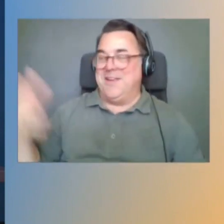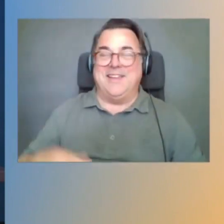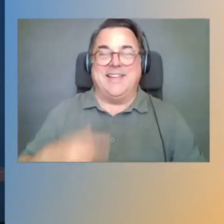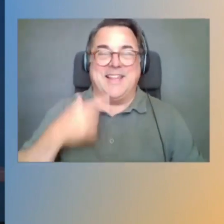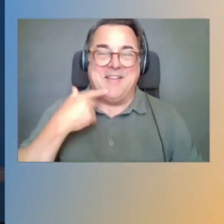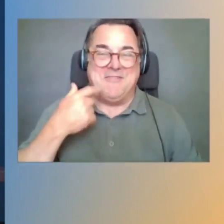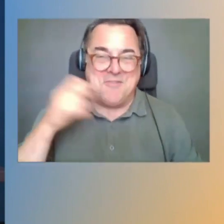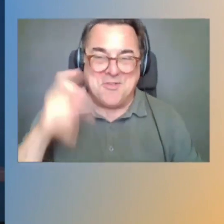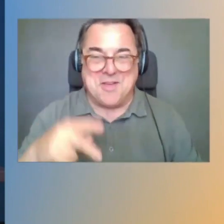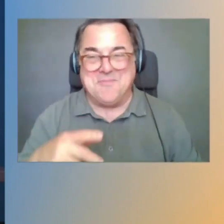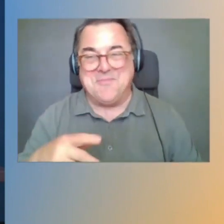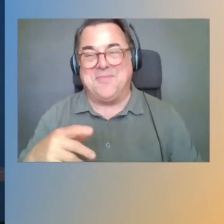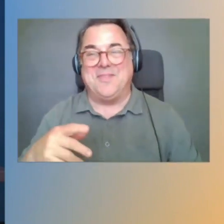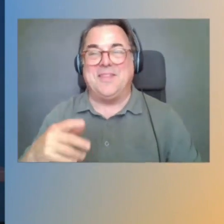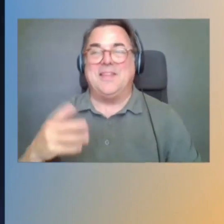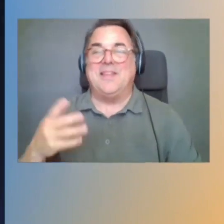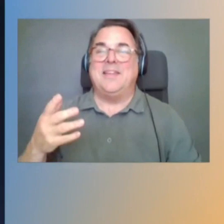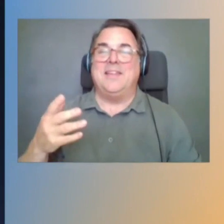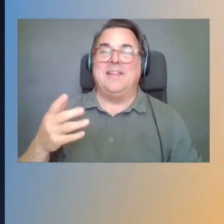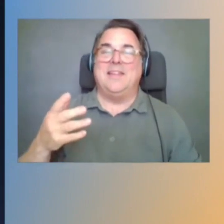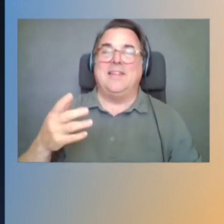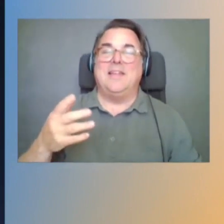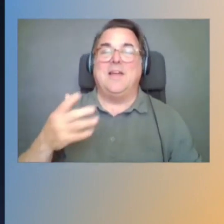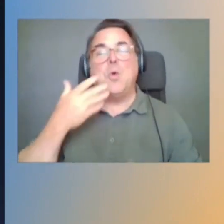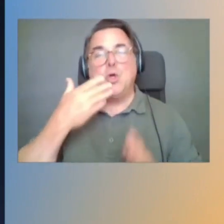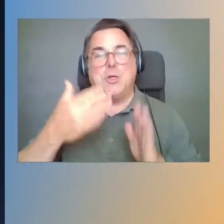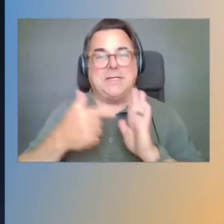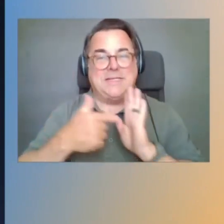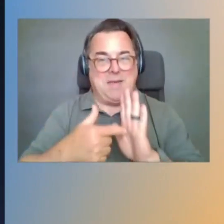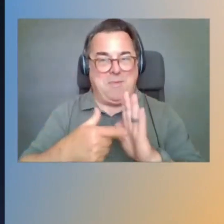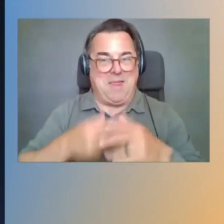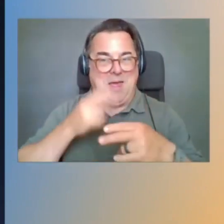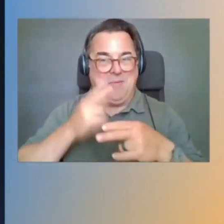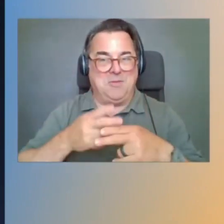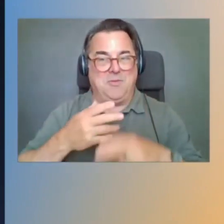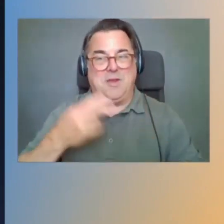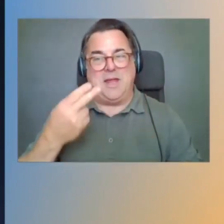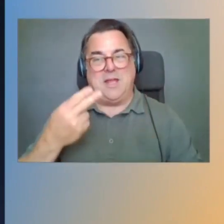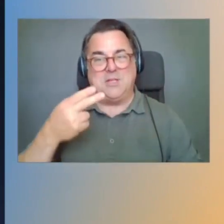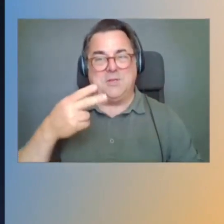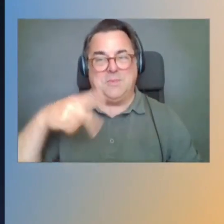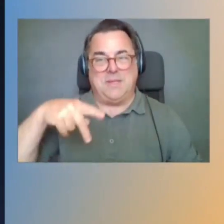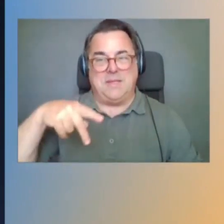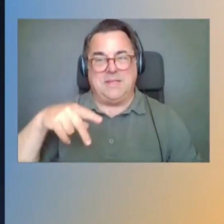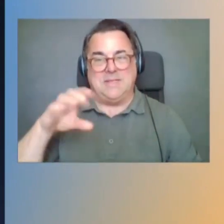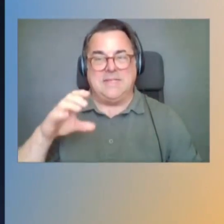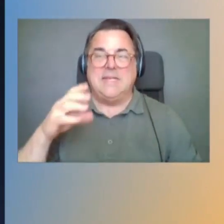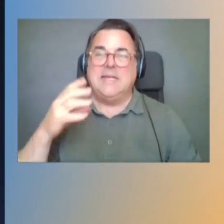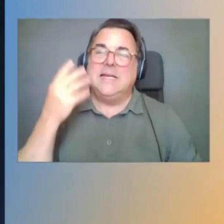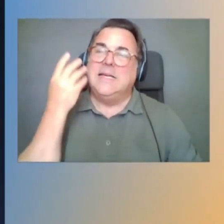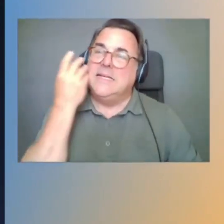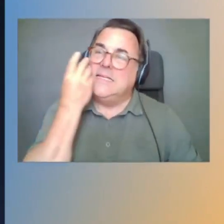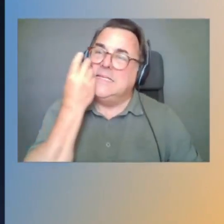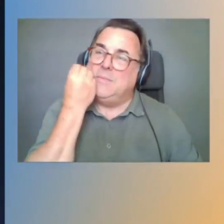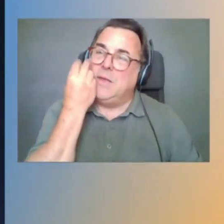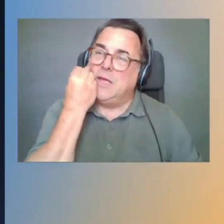Yeah, a good example, I was mentioning HPC simulation when talking about using more memory bandwidth.